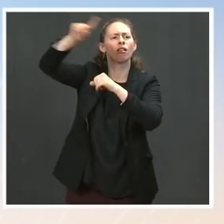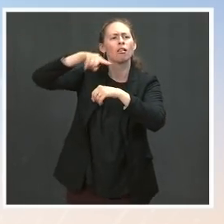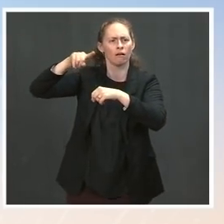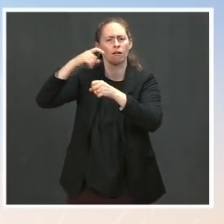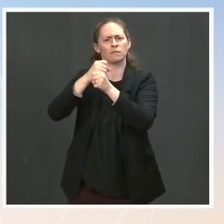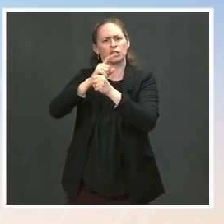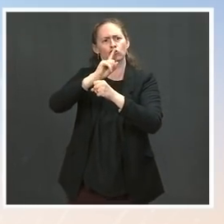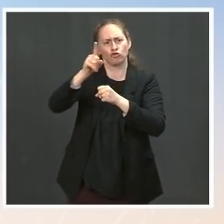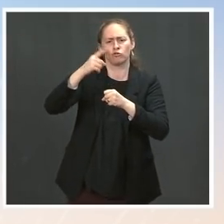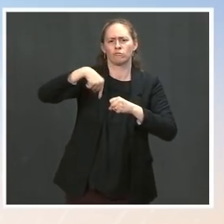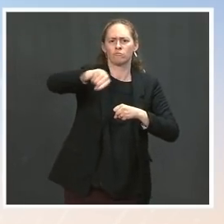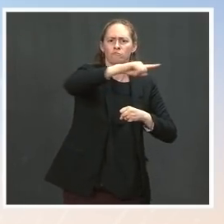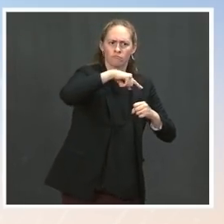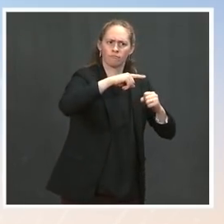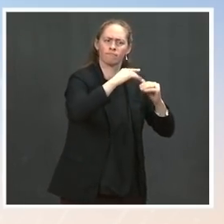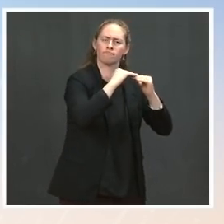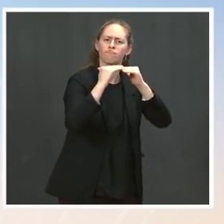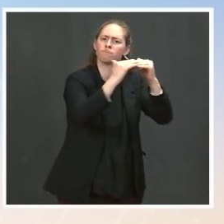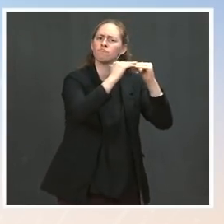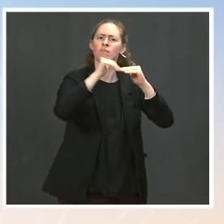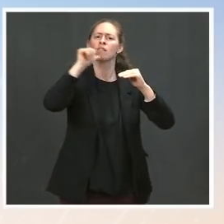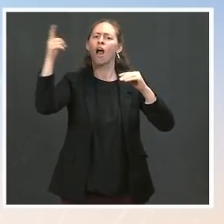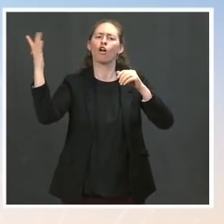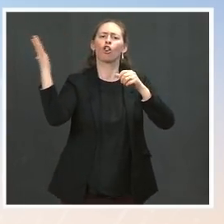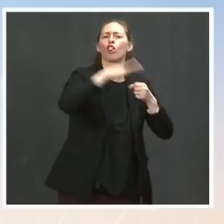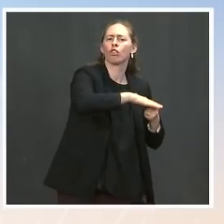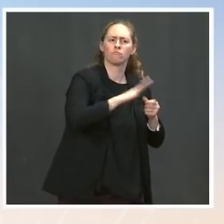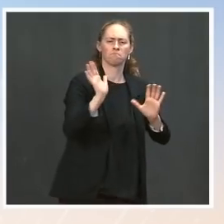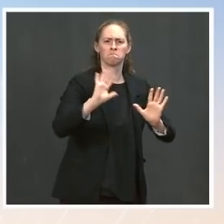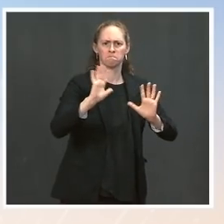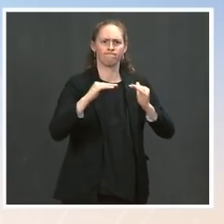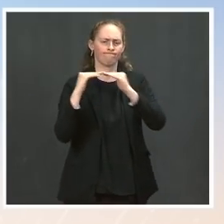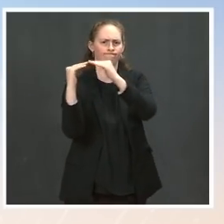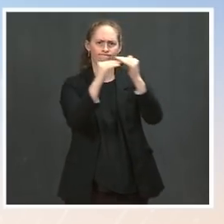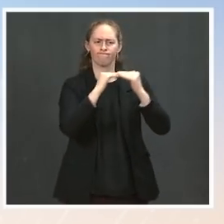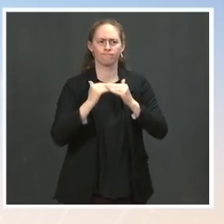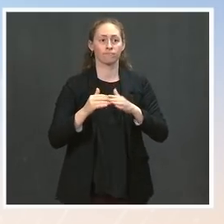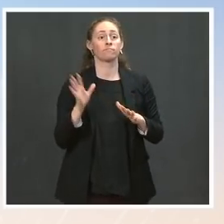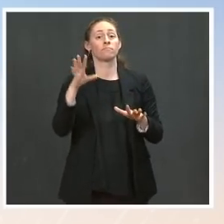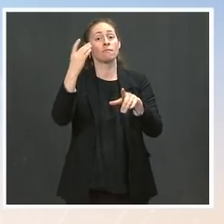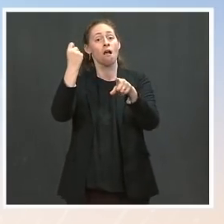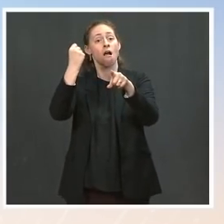on an even playing field. Even before this global -- this meeting today,